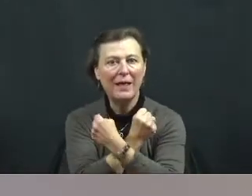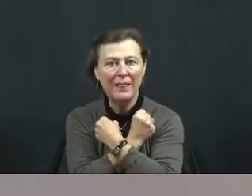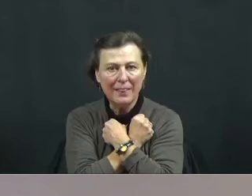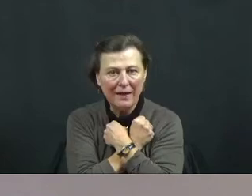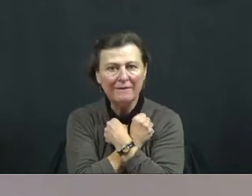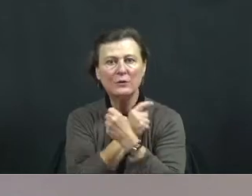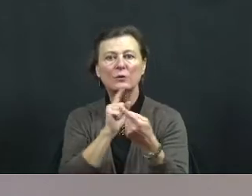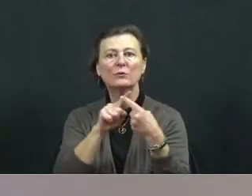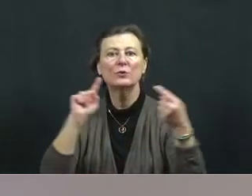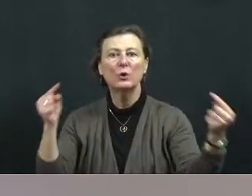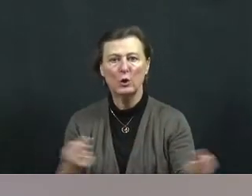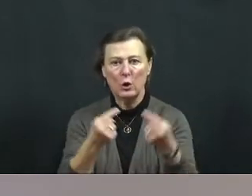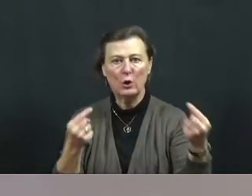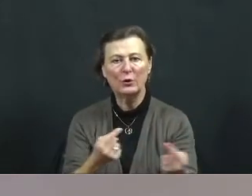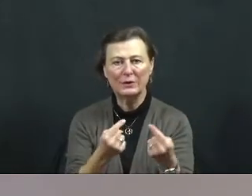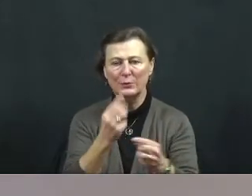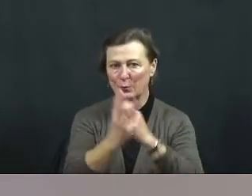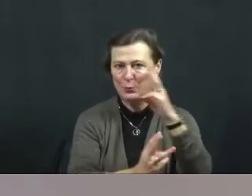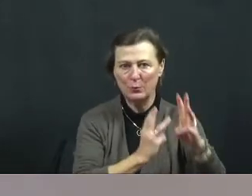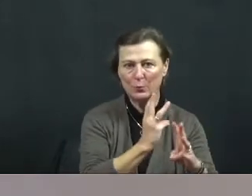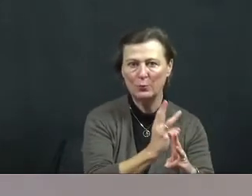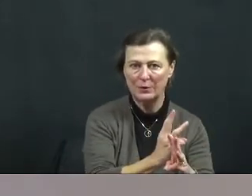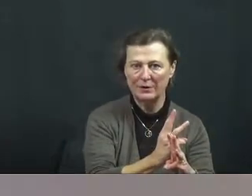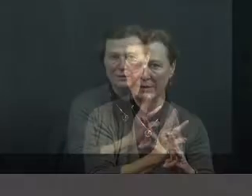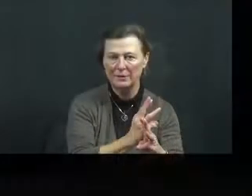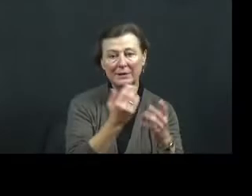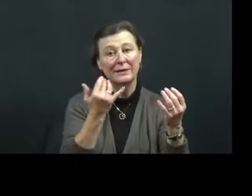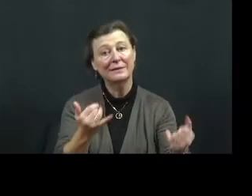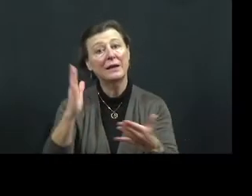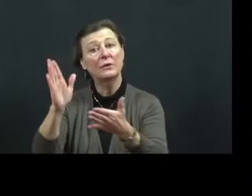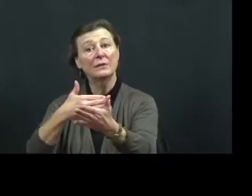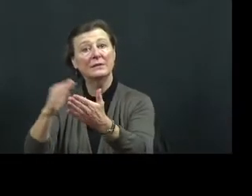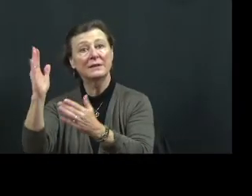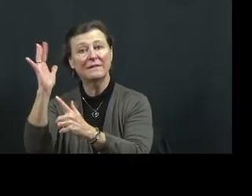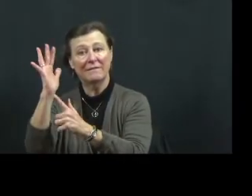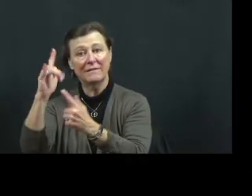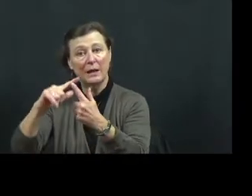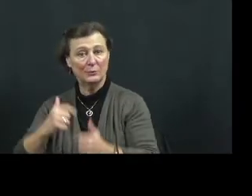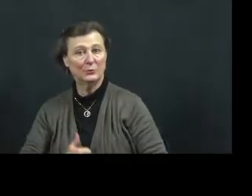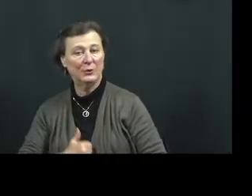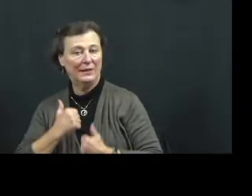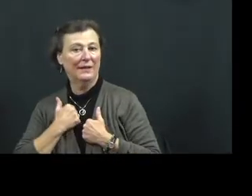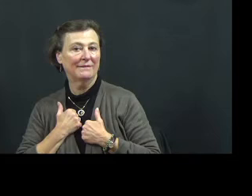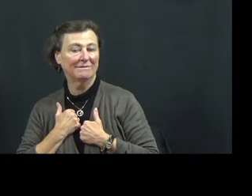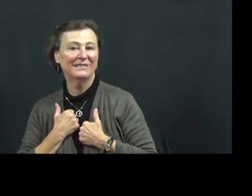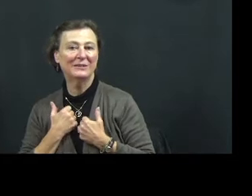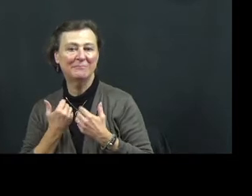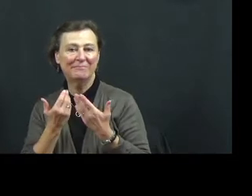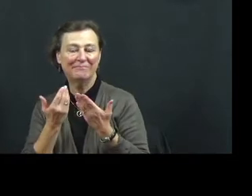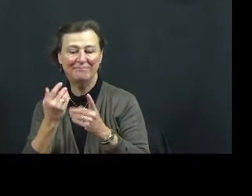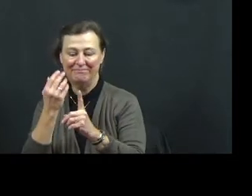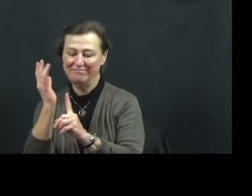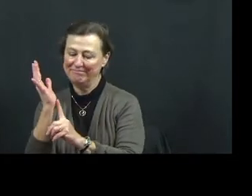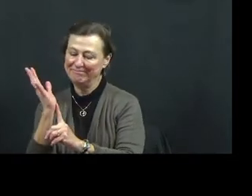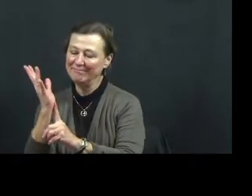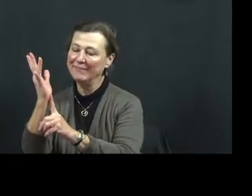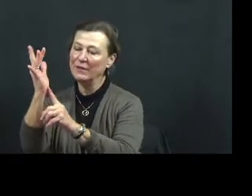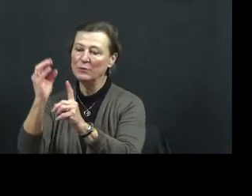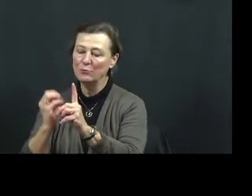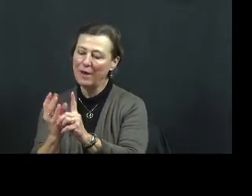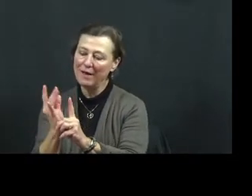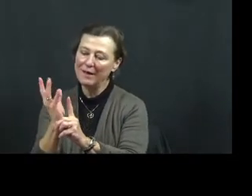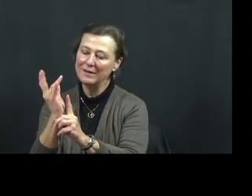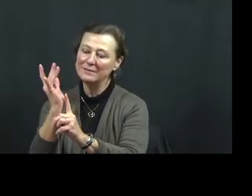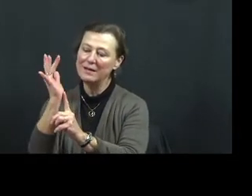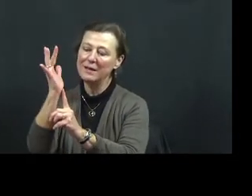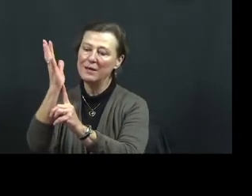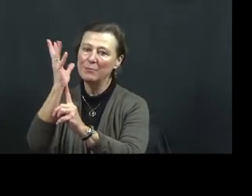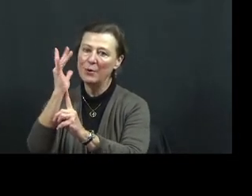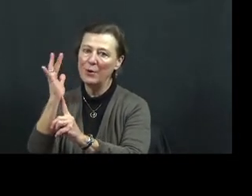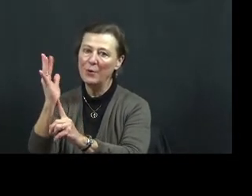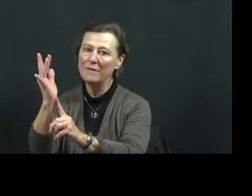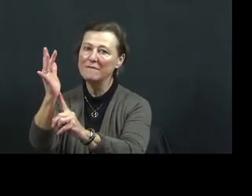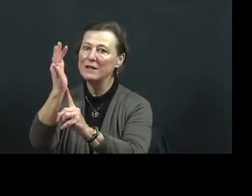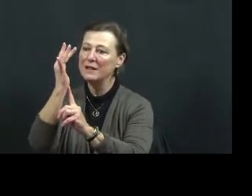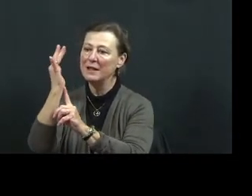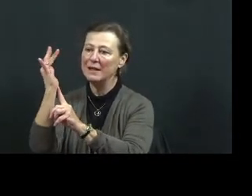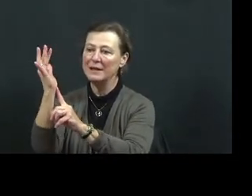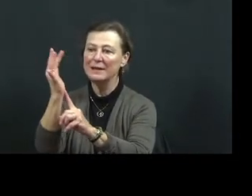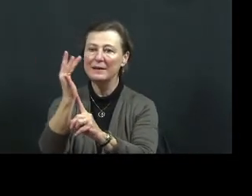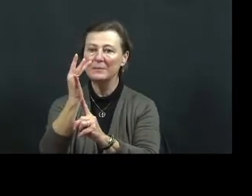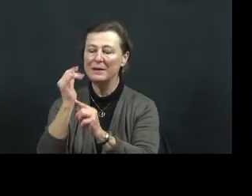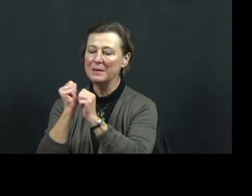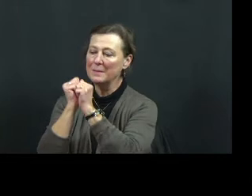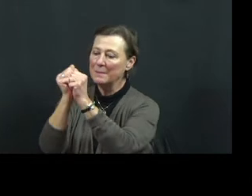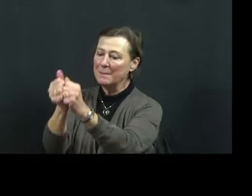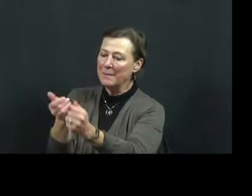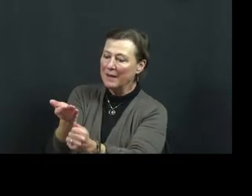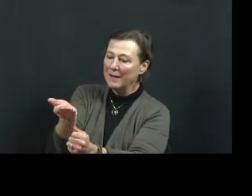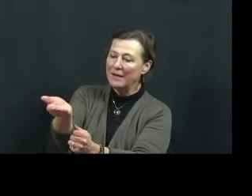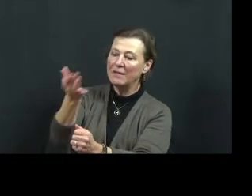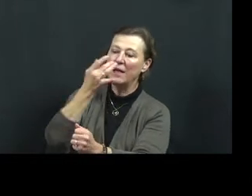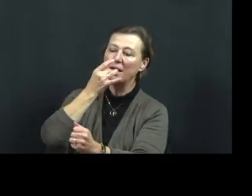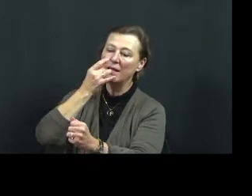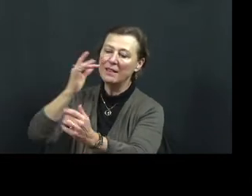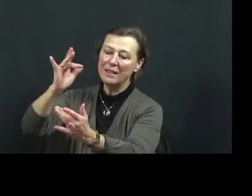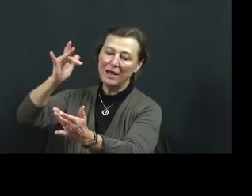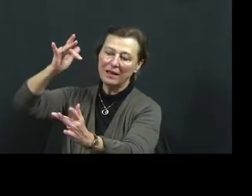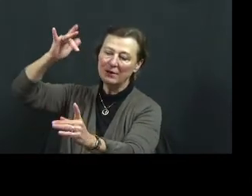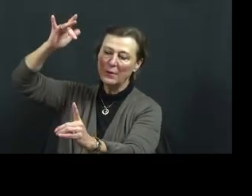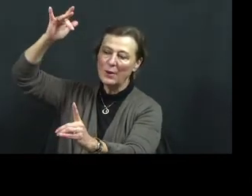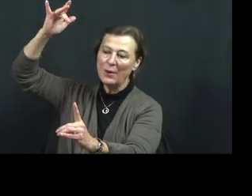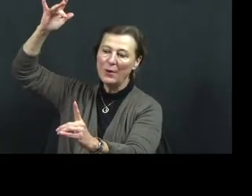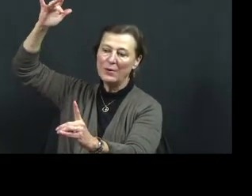Please join me in singing the flame into life.